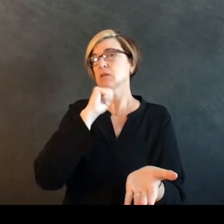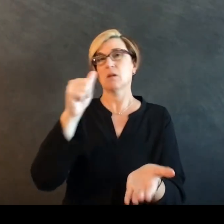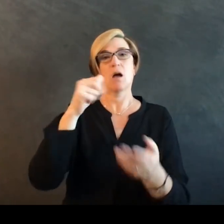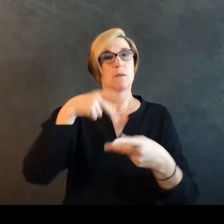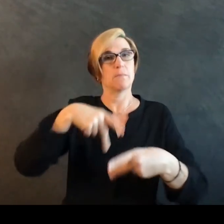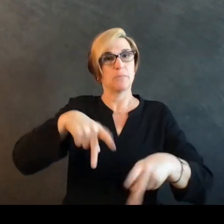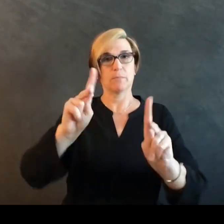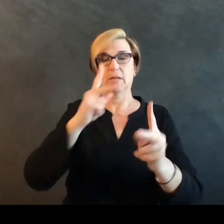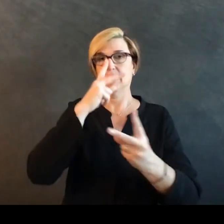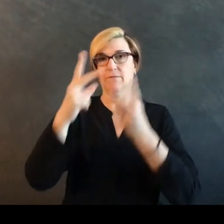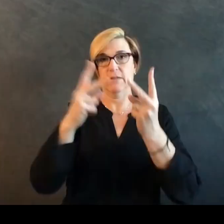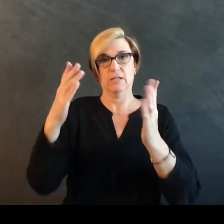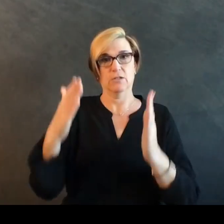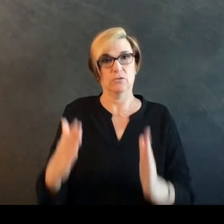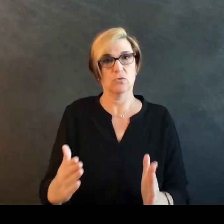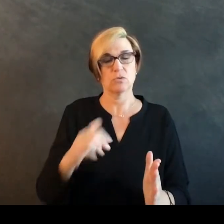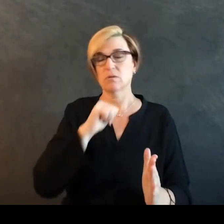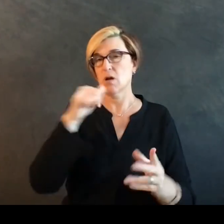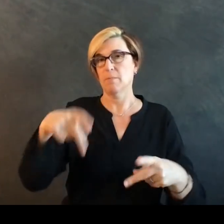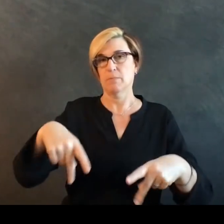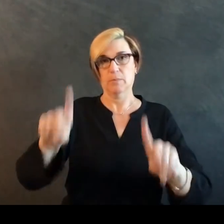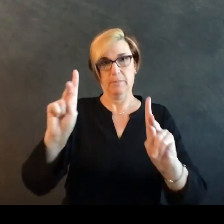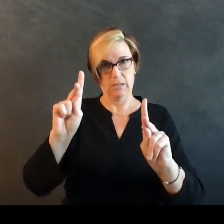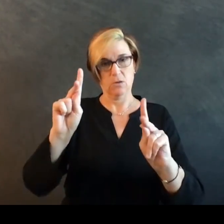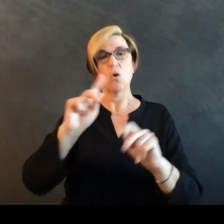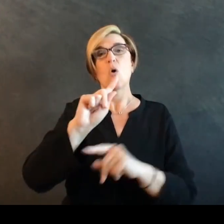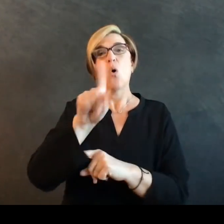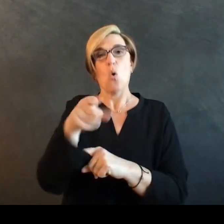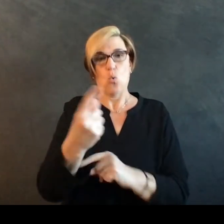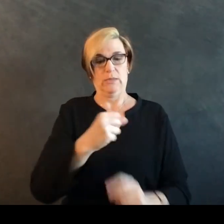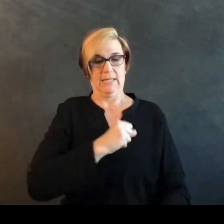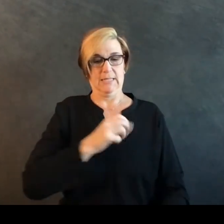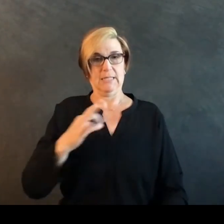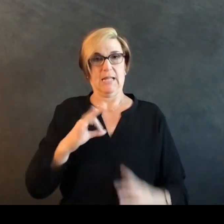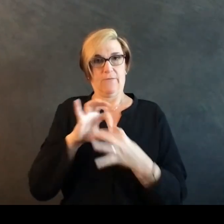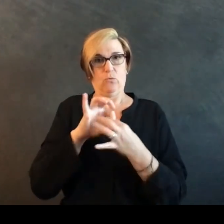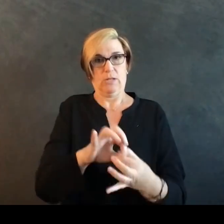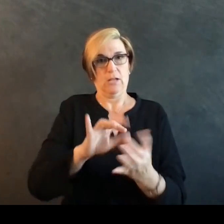personnel today we're further recommending that all nursing home